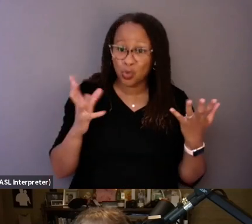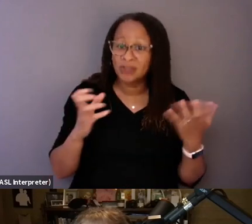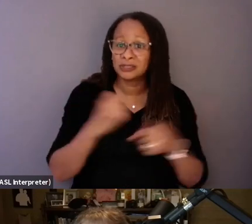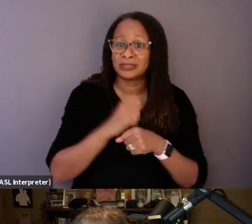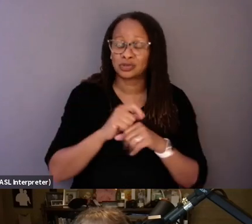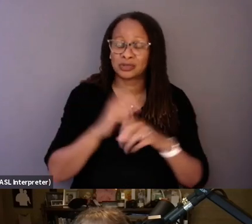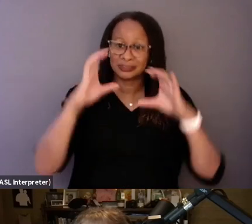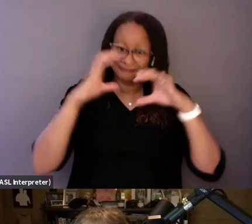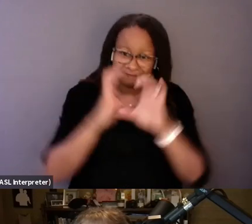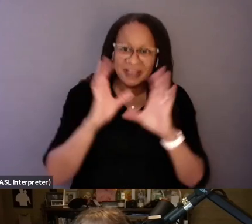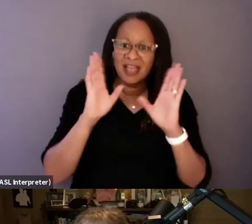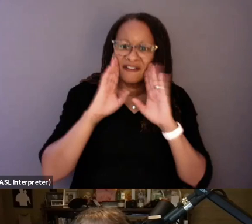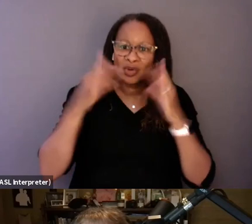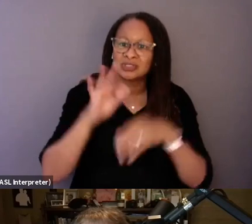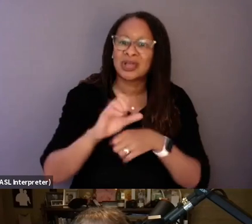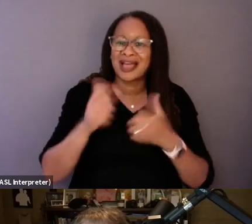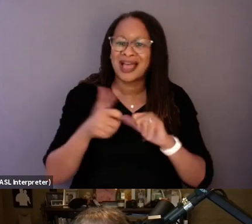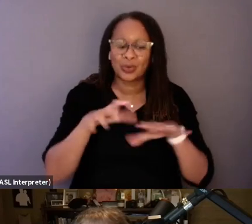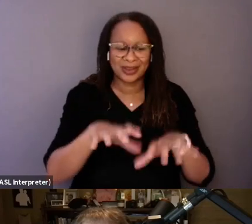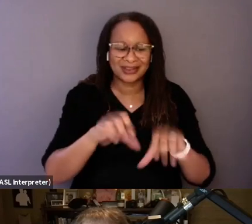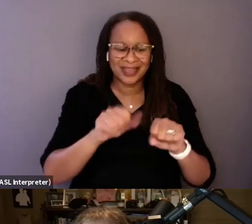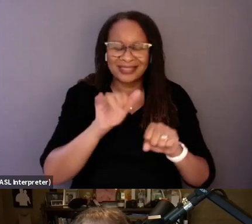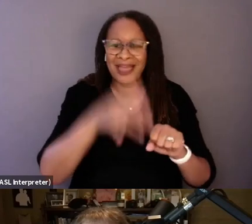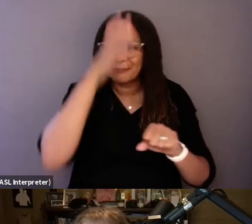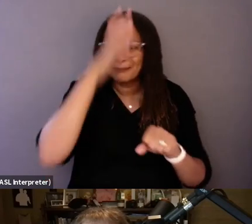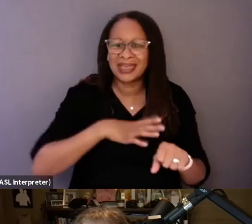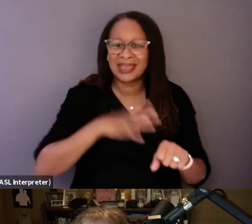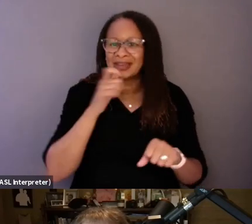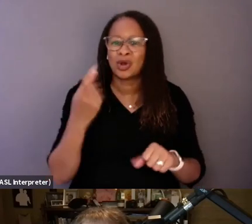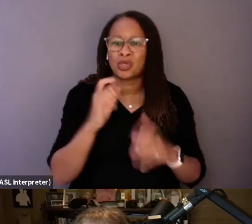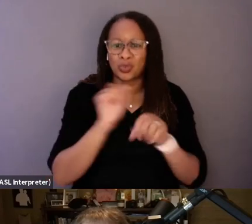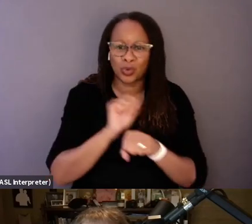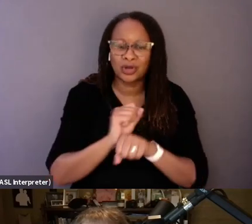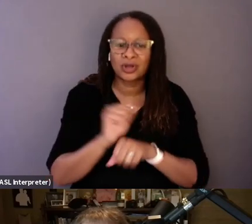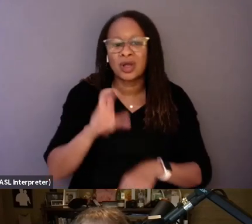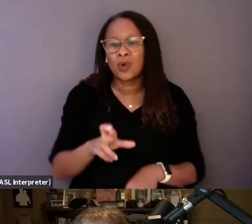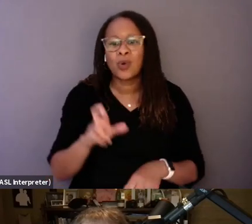at all points was how do we capture the man and not just the work or the anecdotes, right?